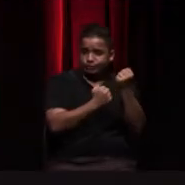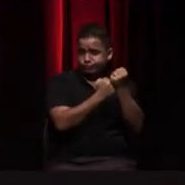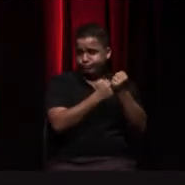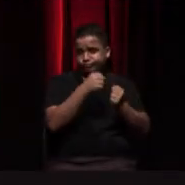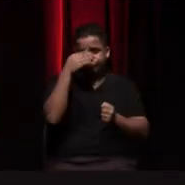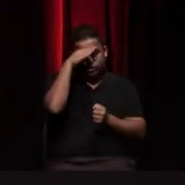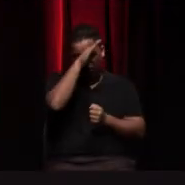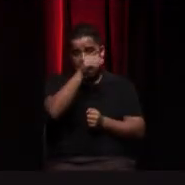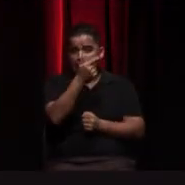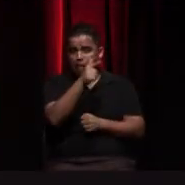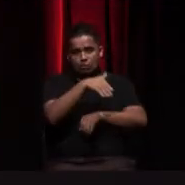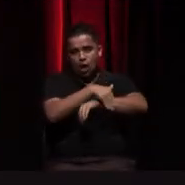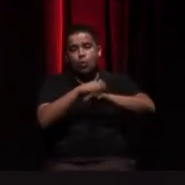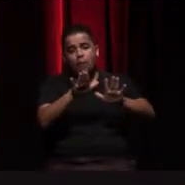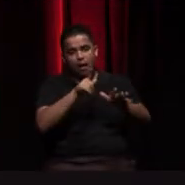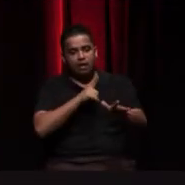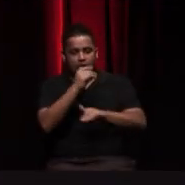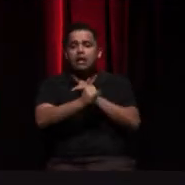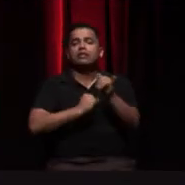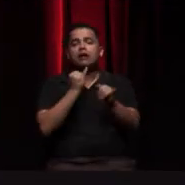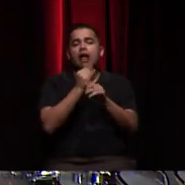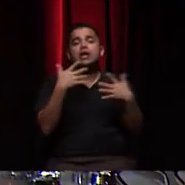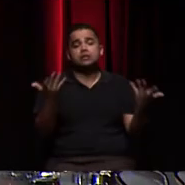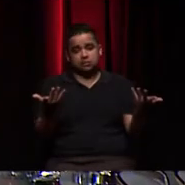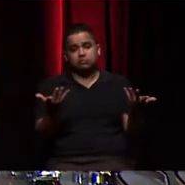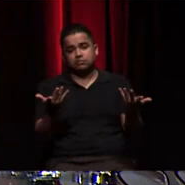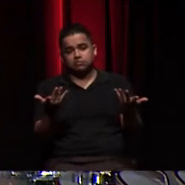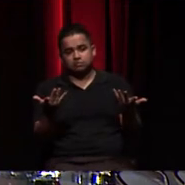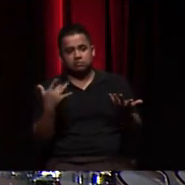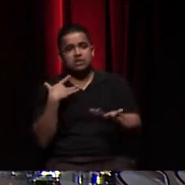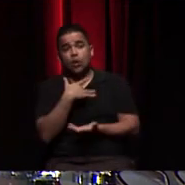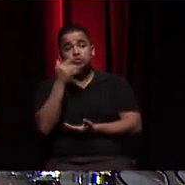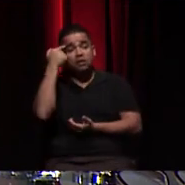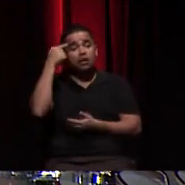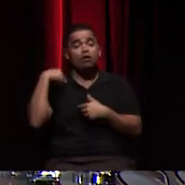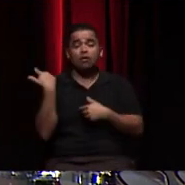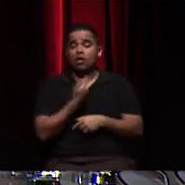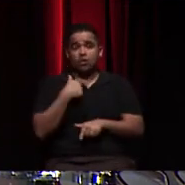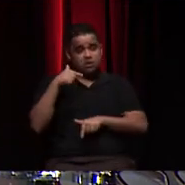But they have the internet. And the mental health issue? It’s people working for free. And our profession?